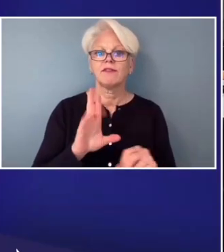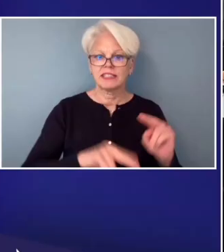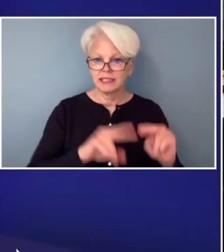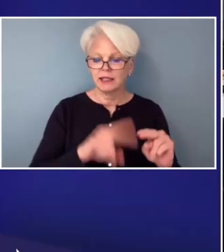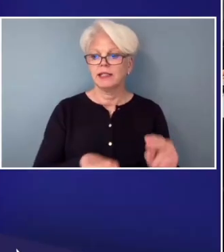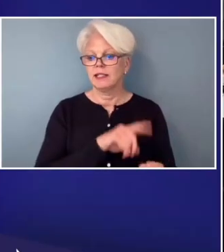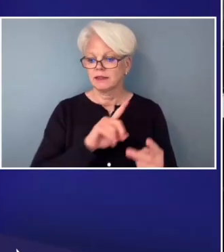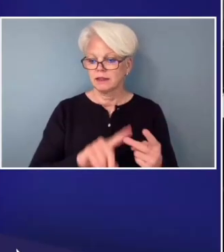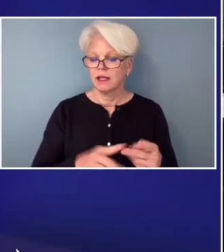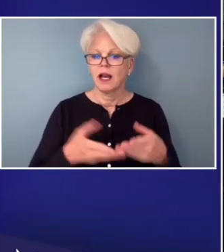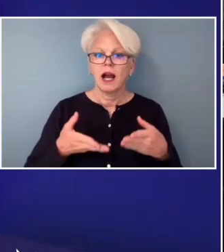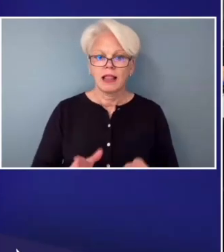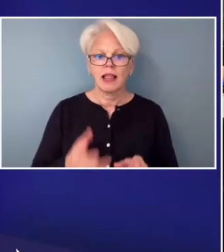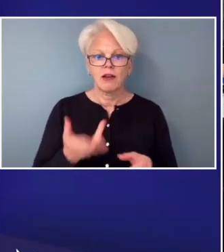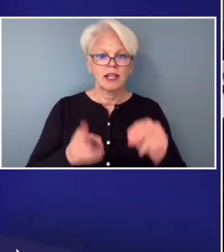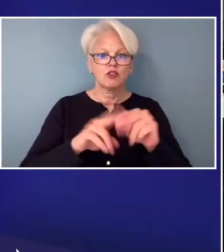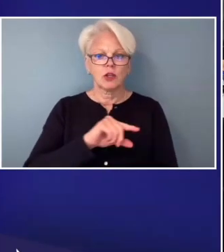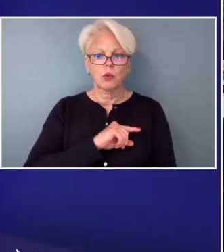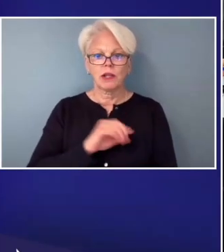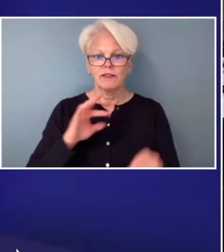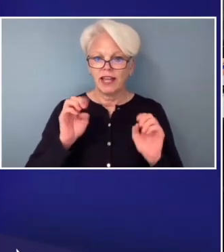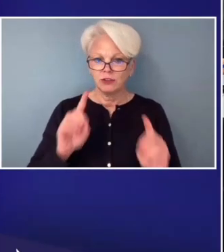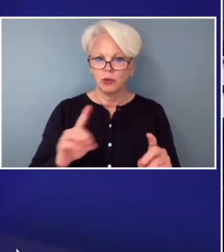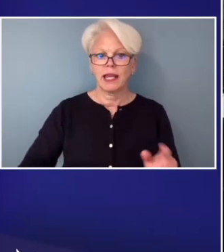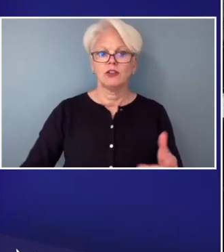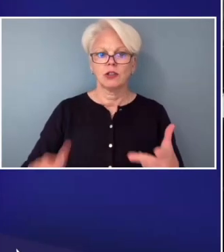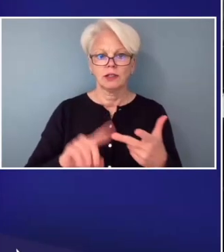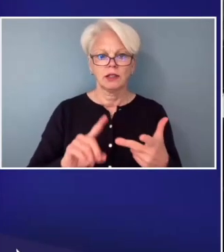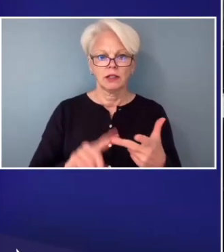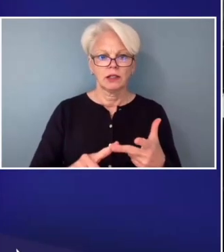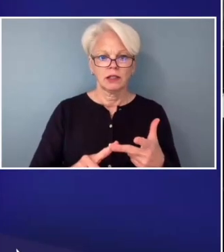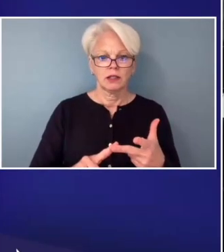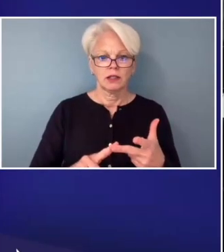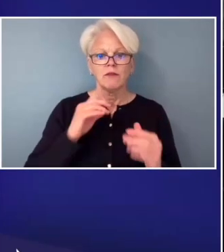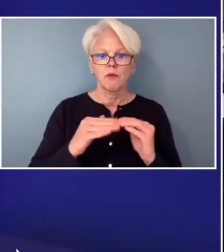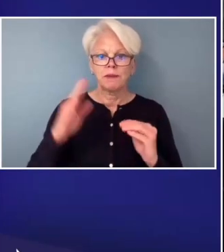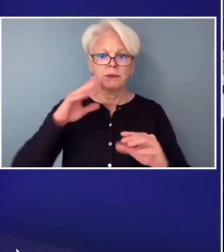for increasing the quality of education, another one on minimum expectations of student performance.